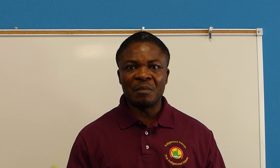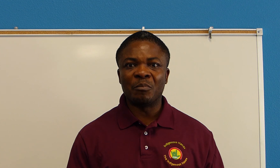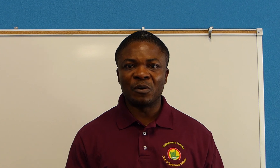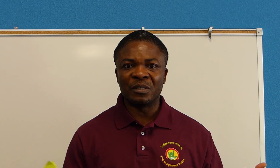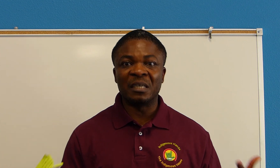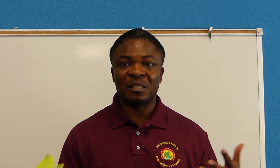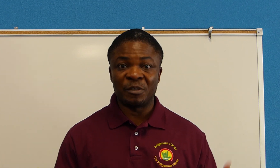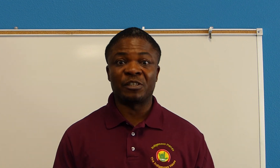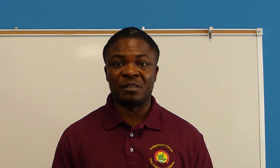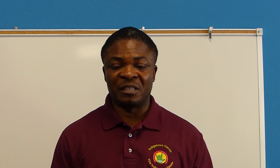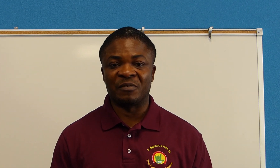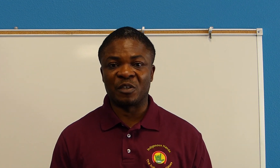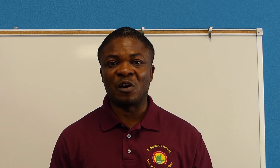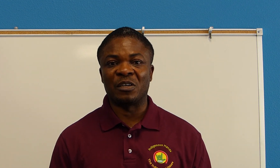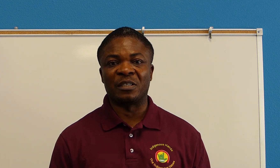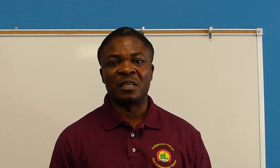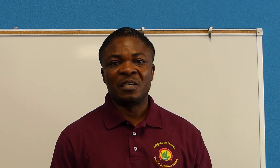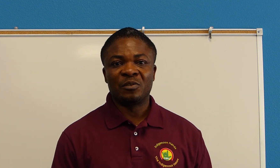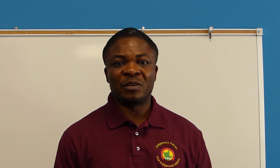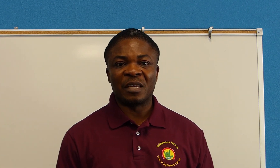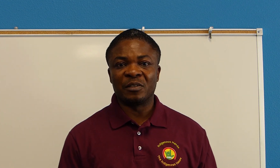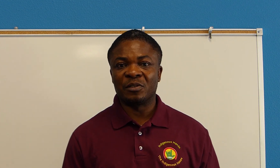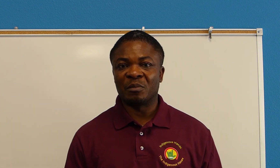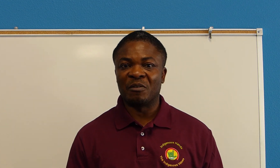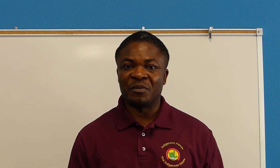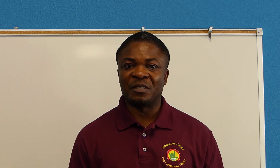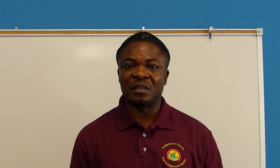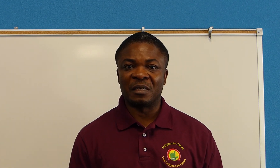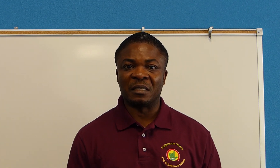more especially Deaf scholars to get into some of these studies